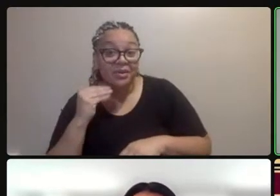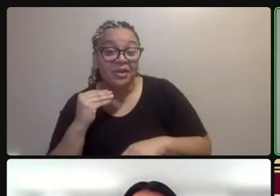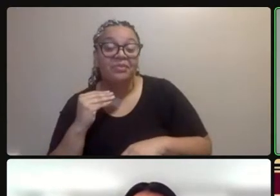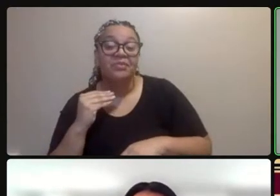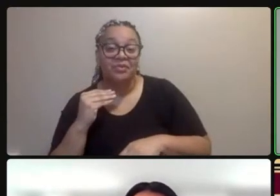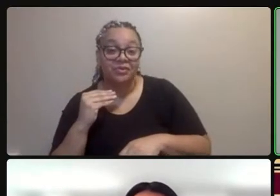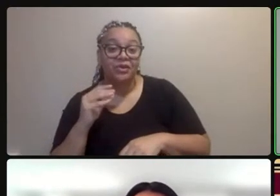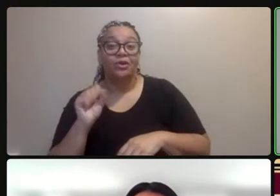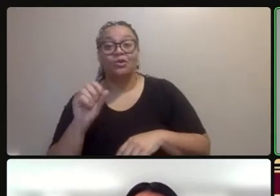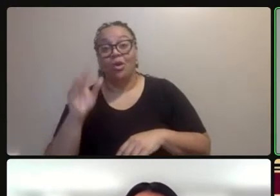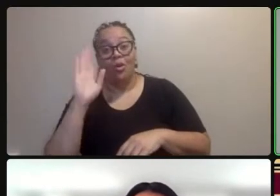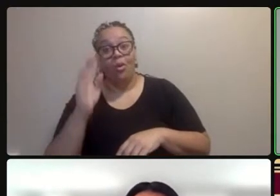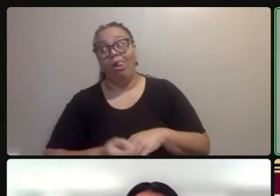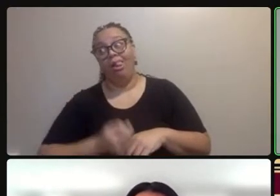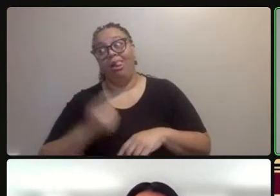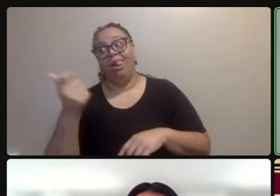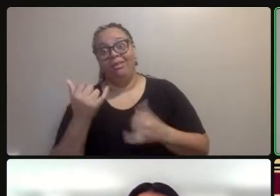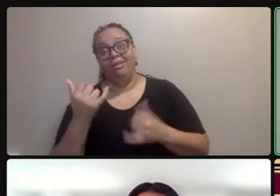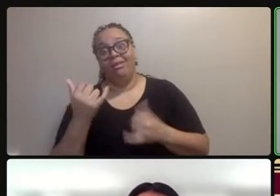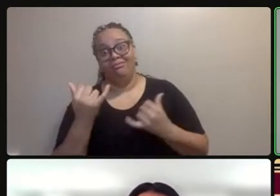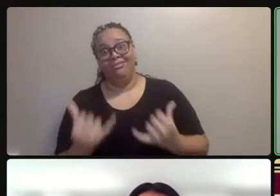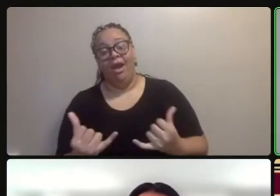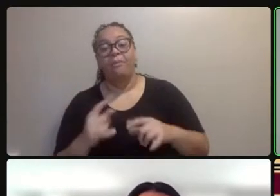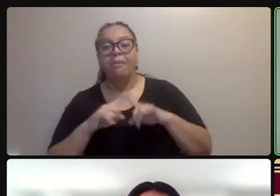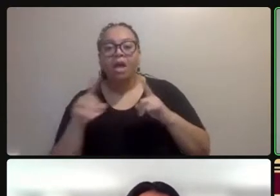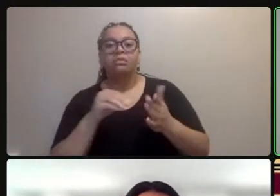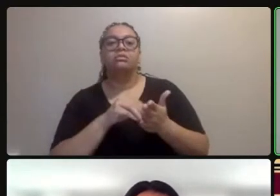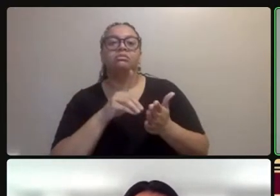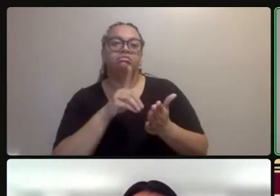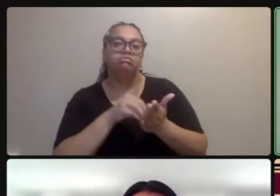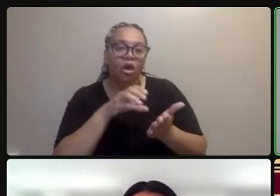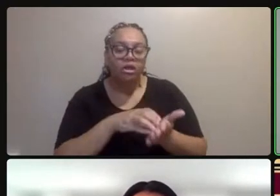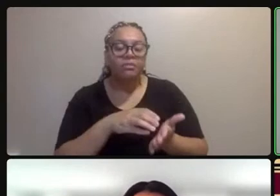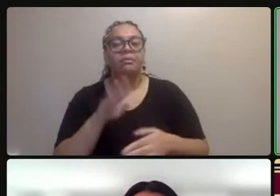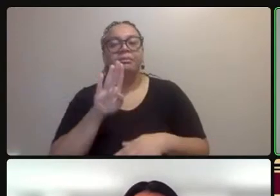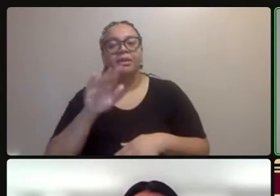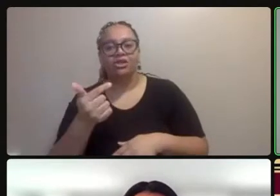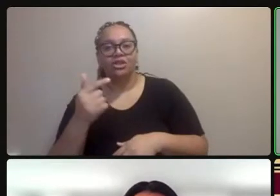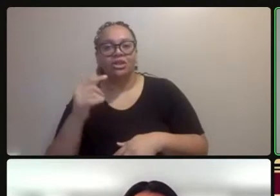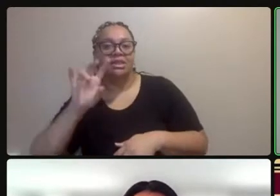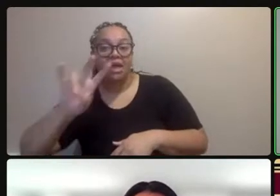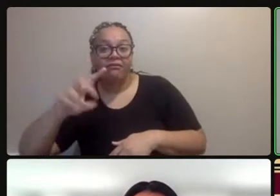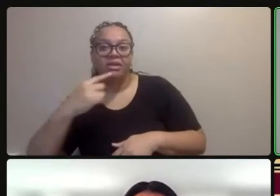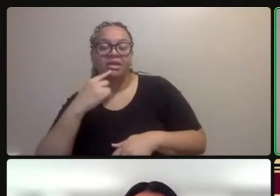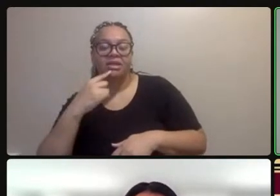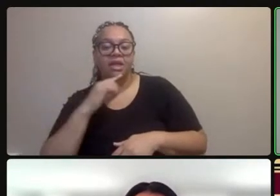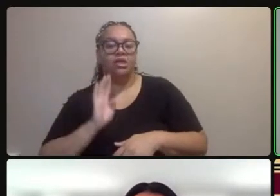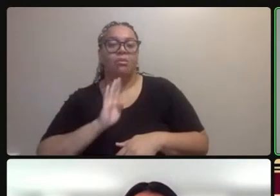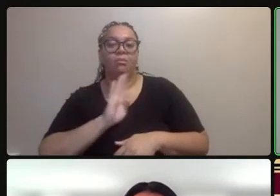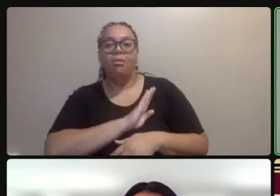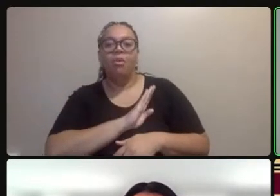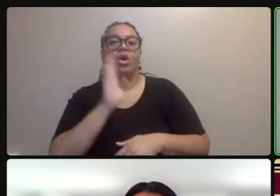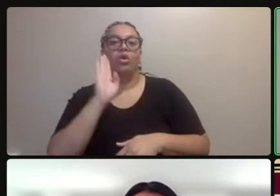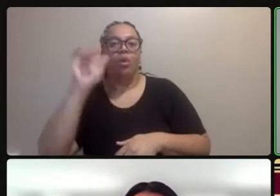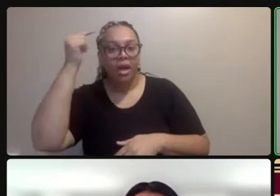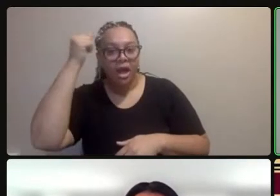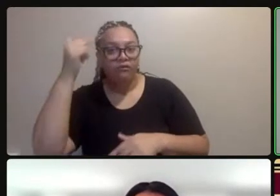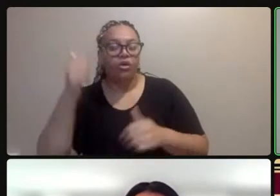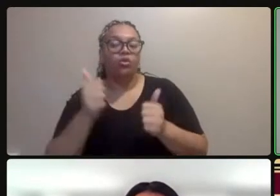GOVERNANCE. FIRST I HAVE NO BOARD